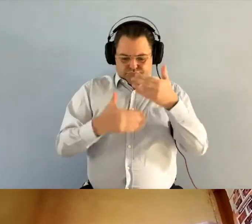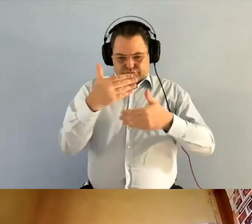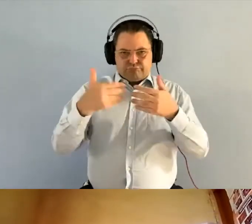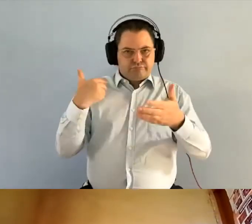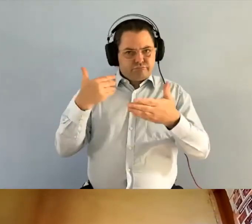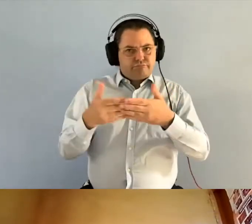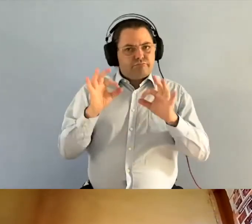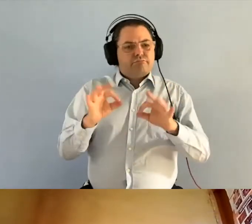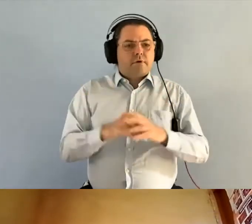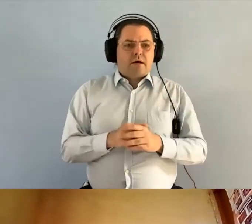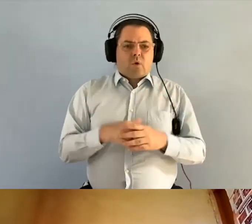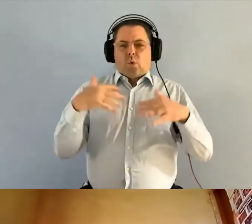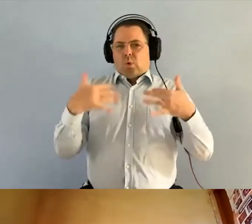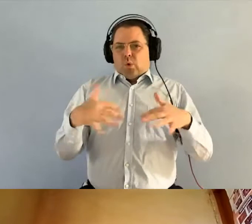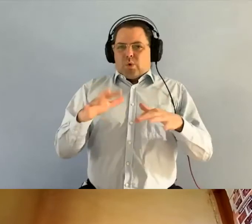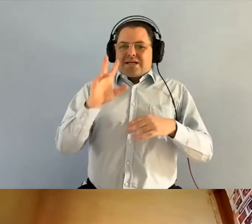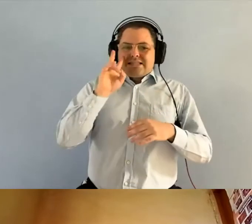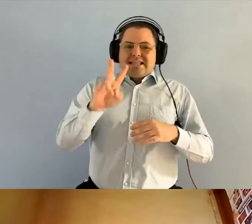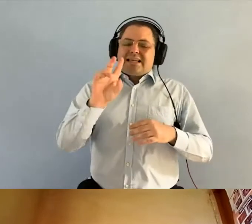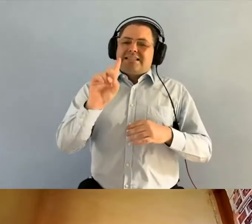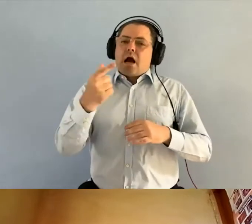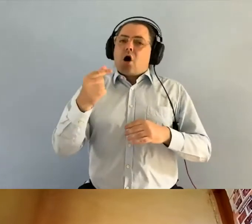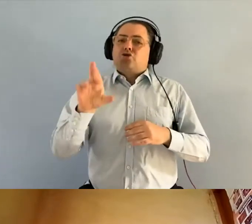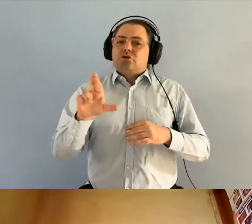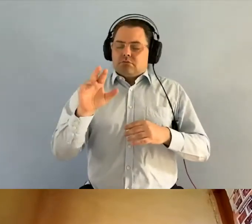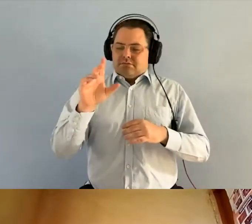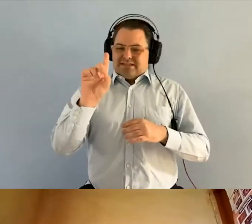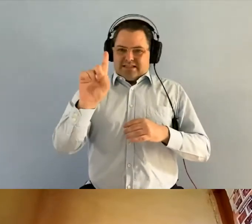date which have already made a really valuable contribution. And